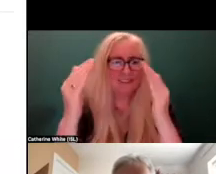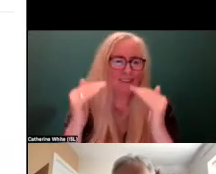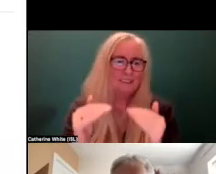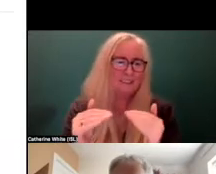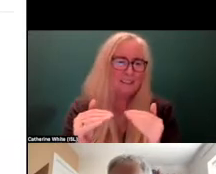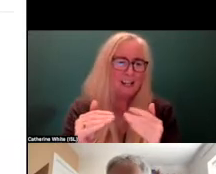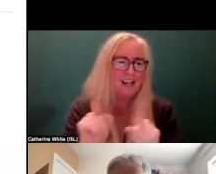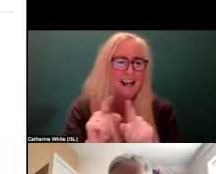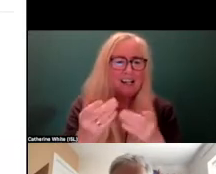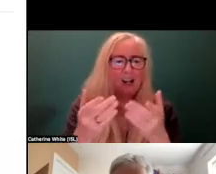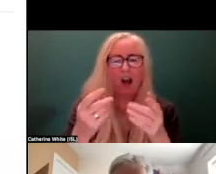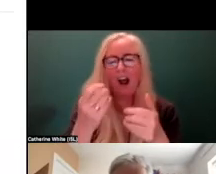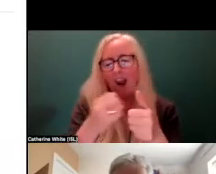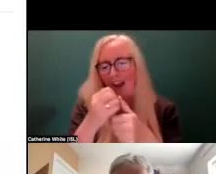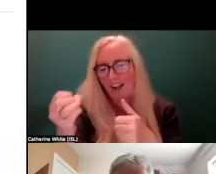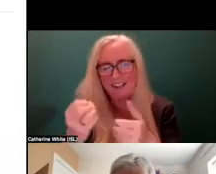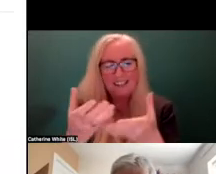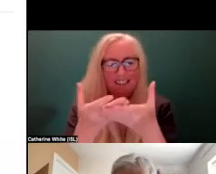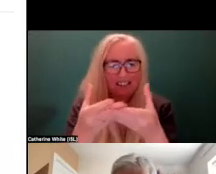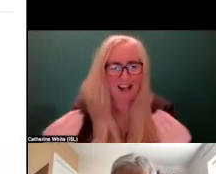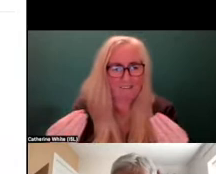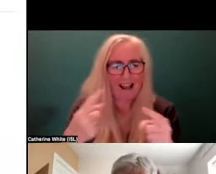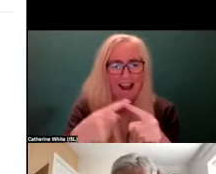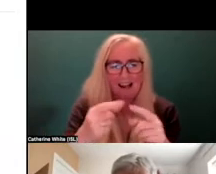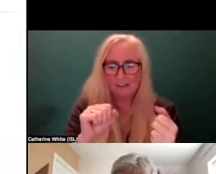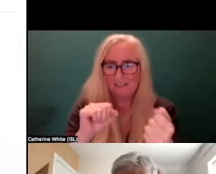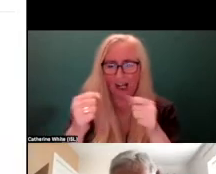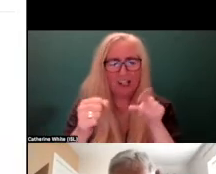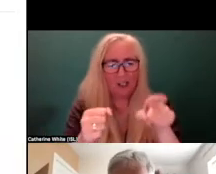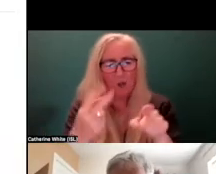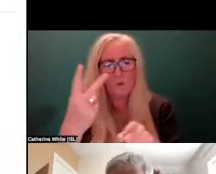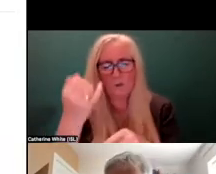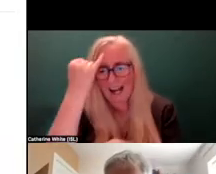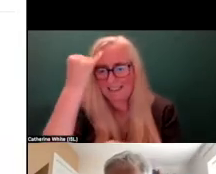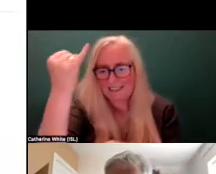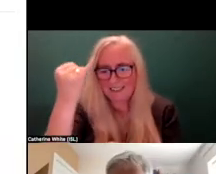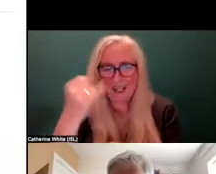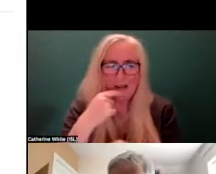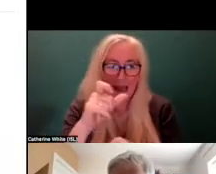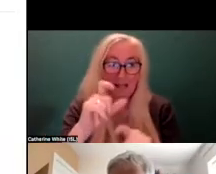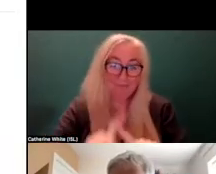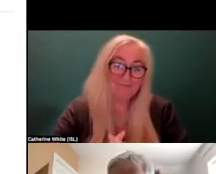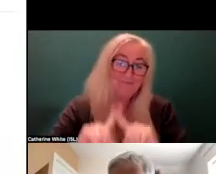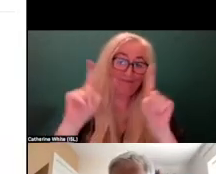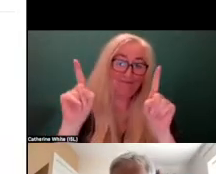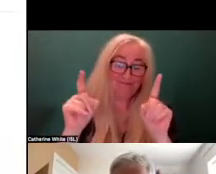The other one is, I suppose, dissolving and reshaping boundaries. And these are just two images, I suppose they're a little bit from left field,